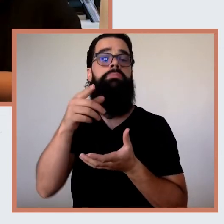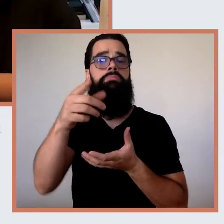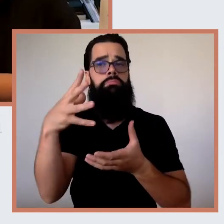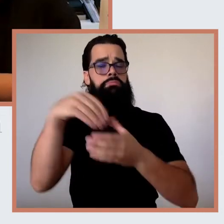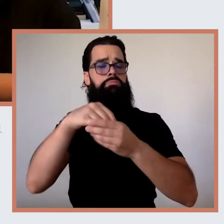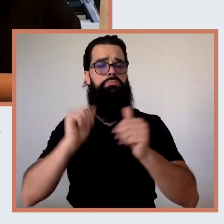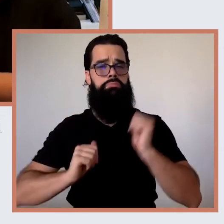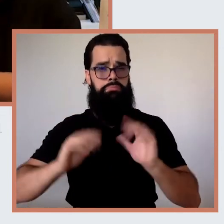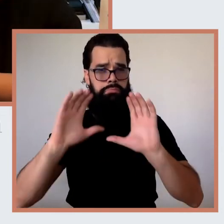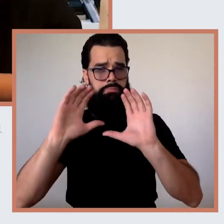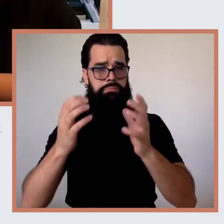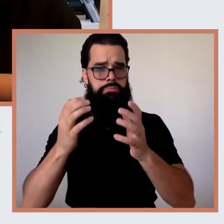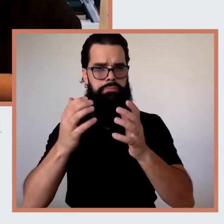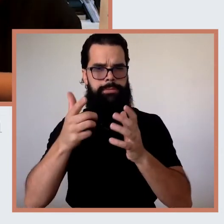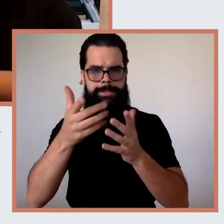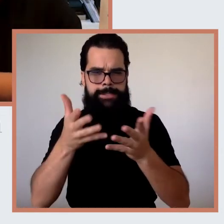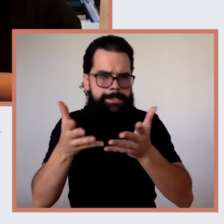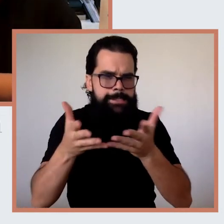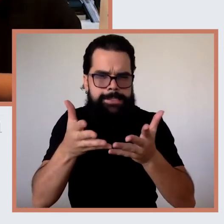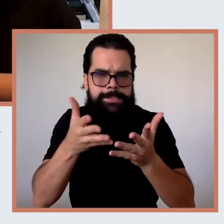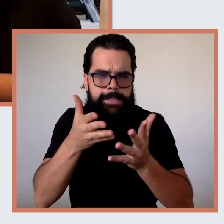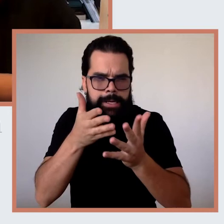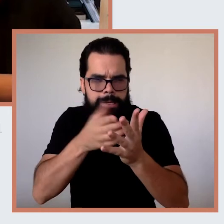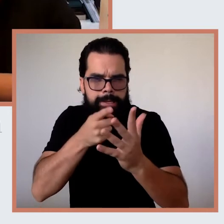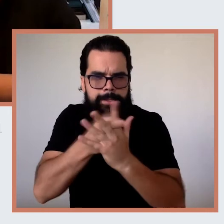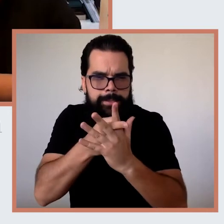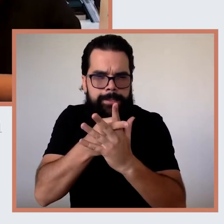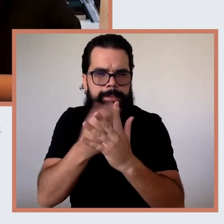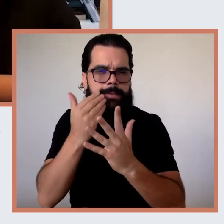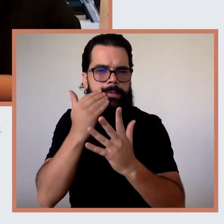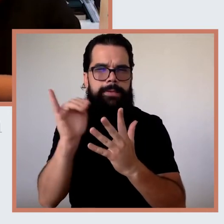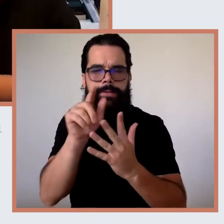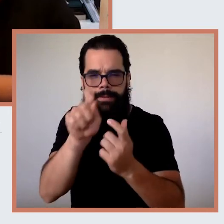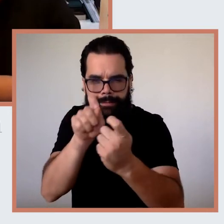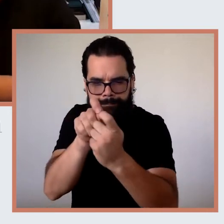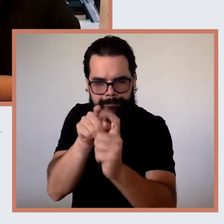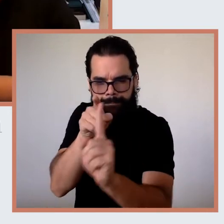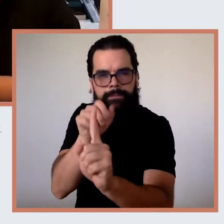When you were in your acting class, what are the things that, for you, fall through the cracks